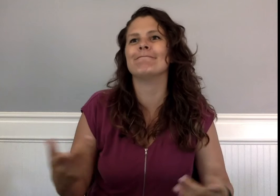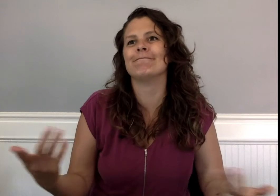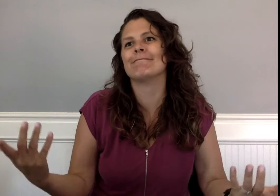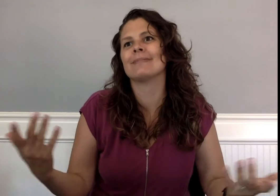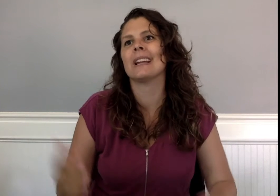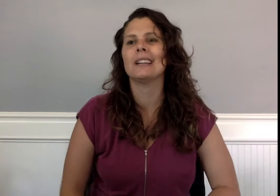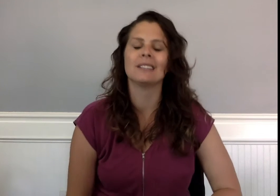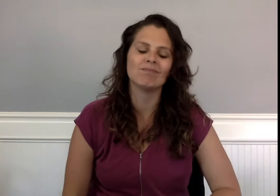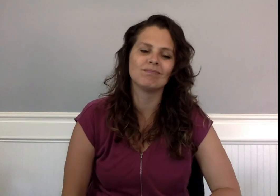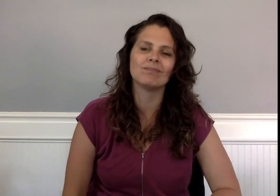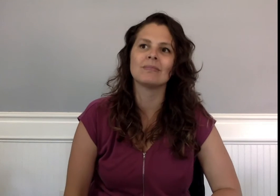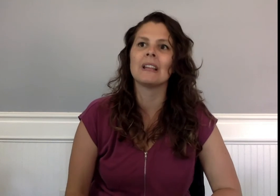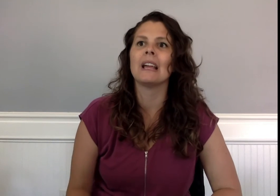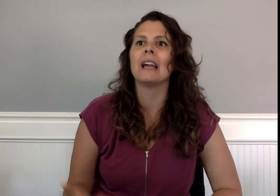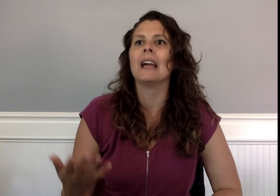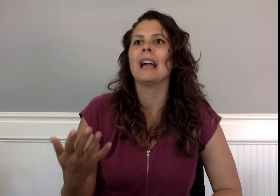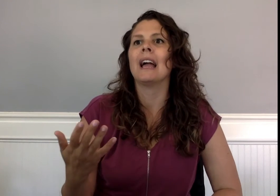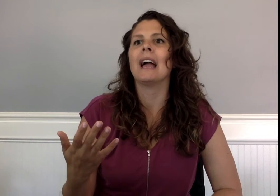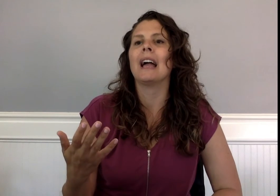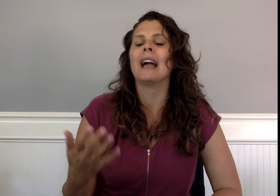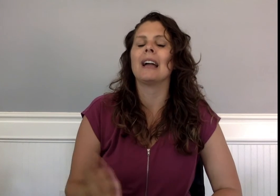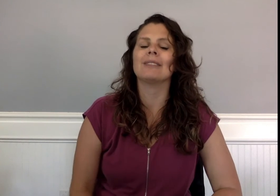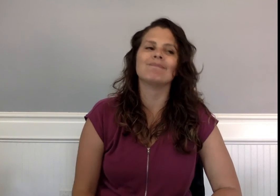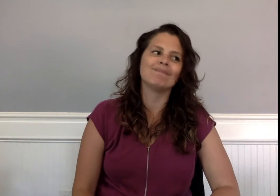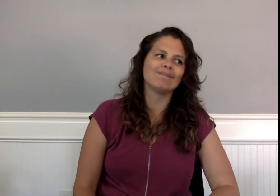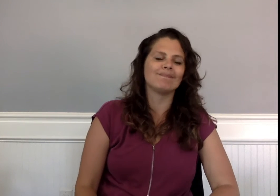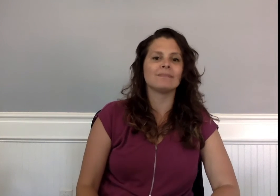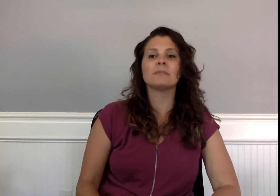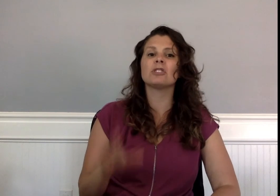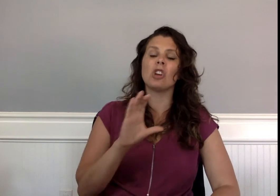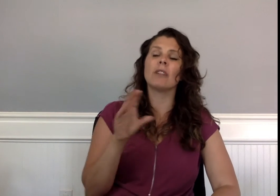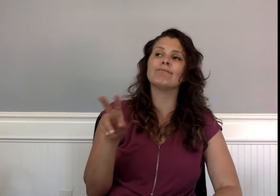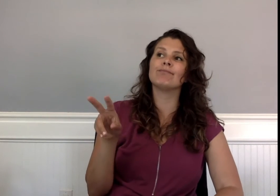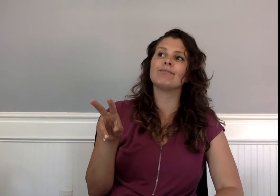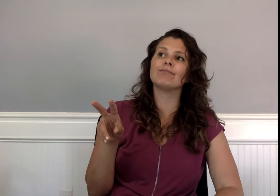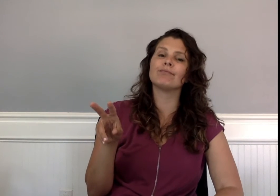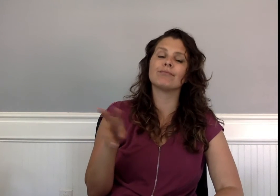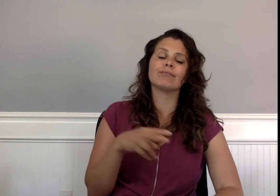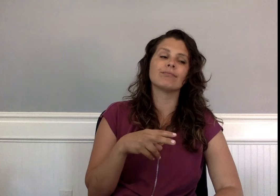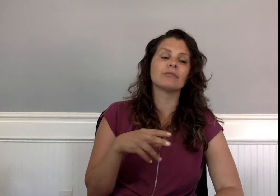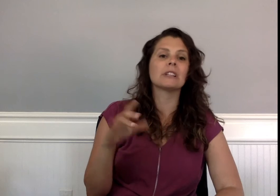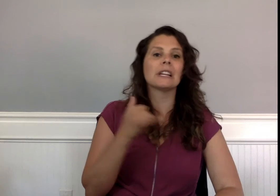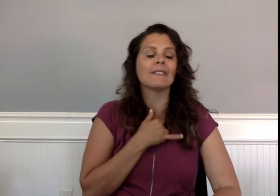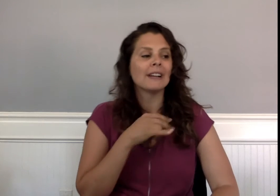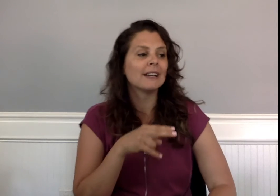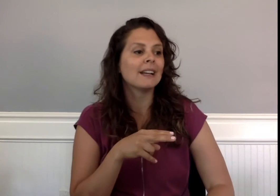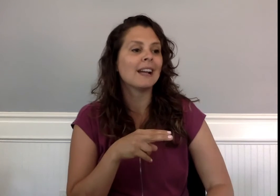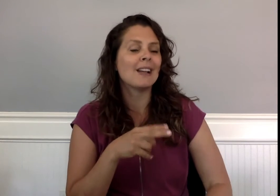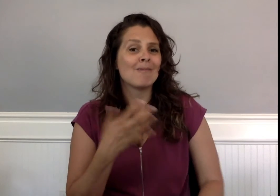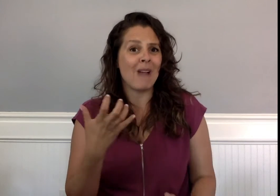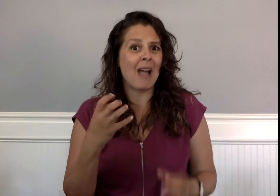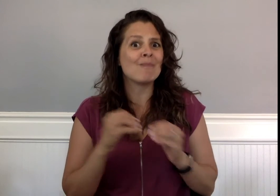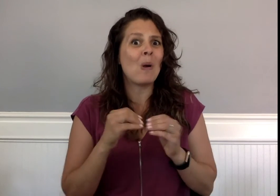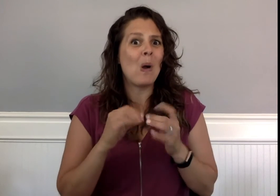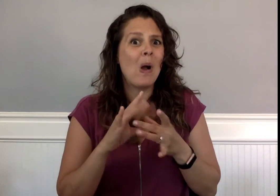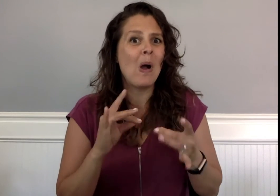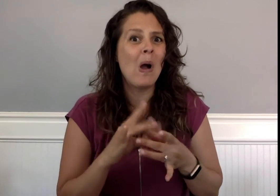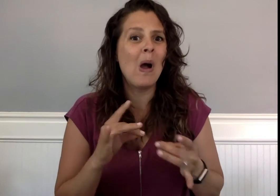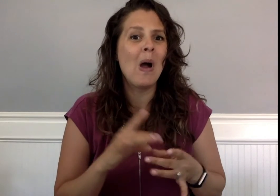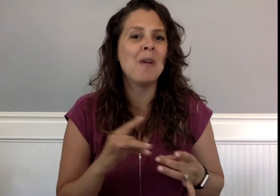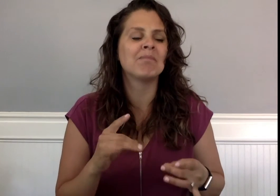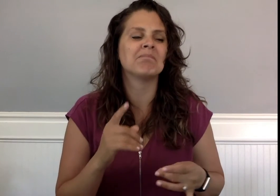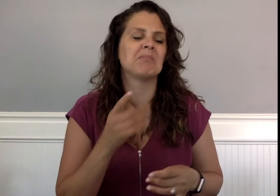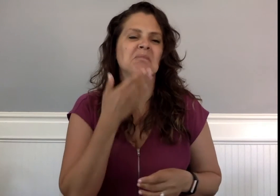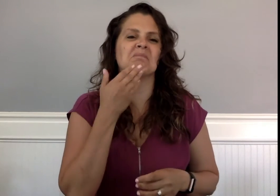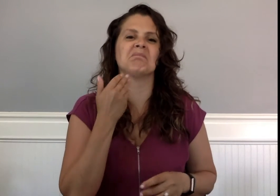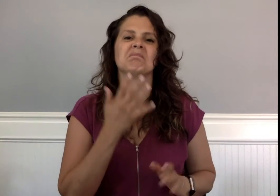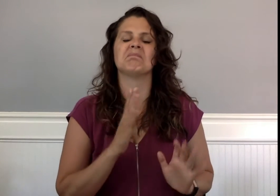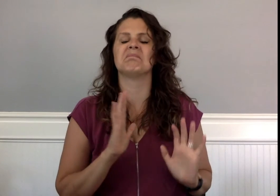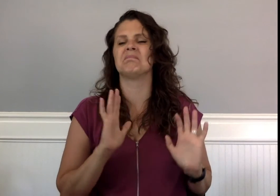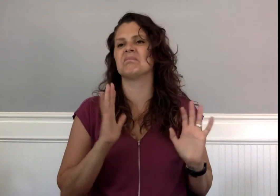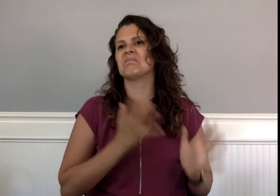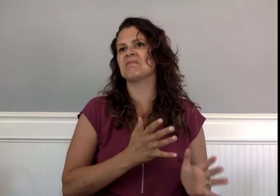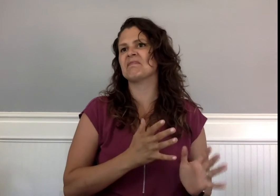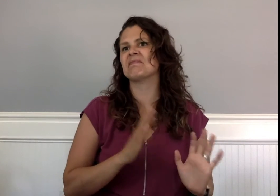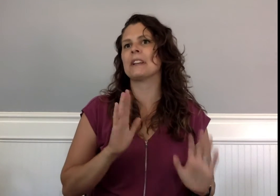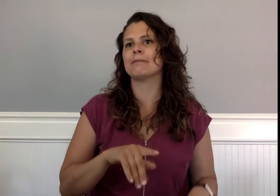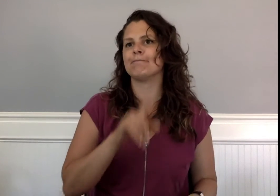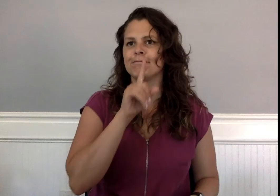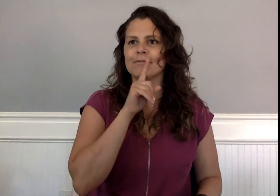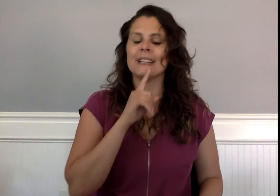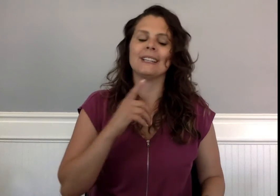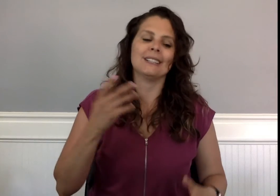Charlie didn’t respond. Yvette started to say something else and stopped.